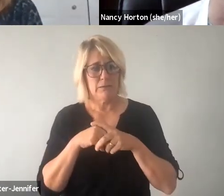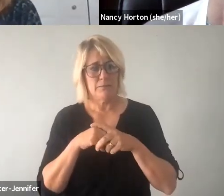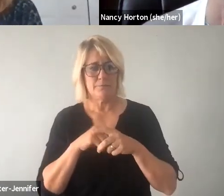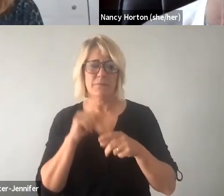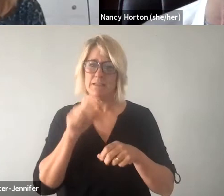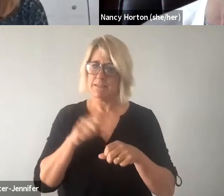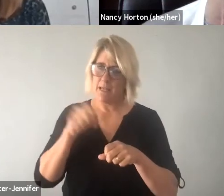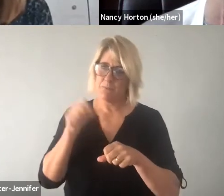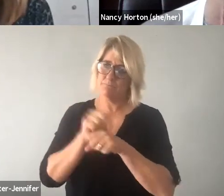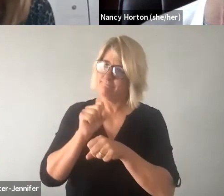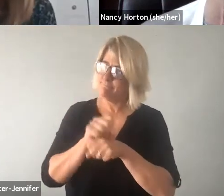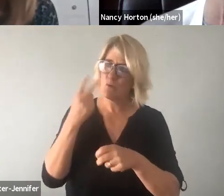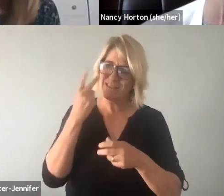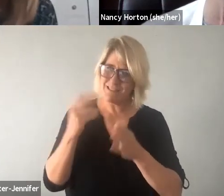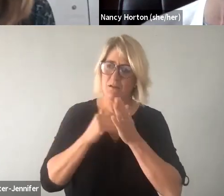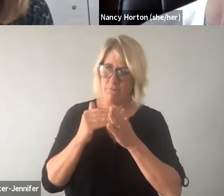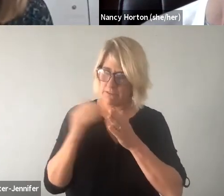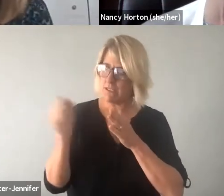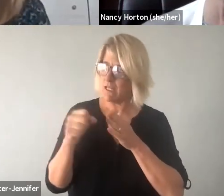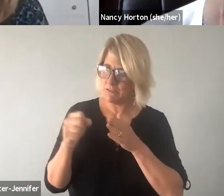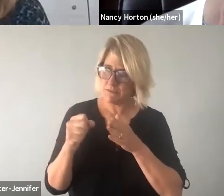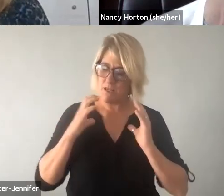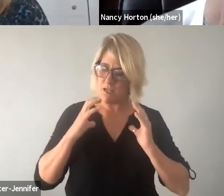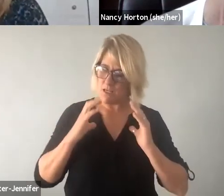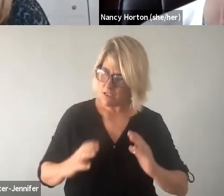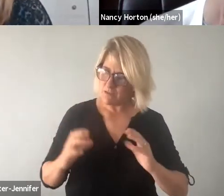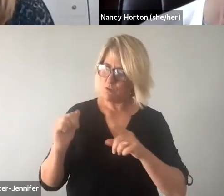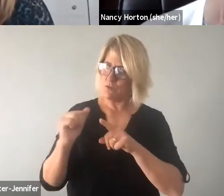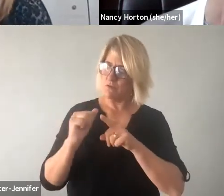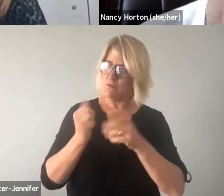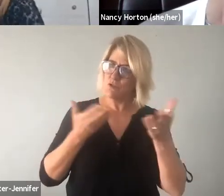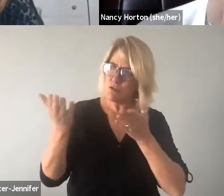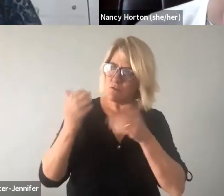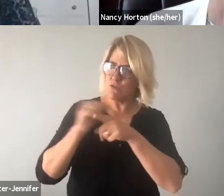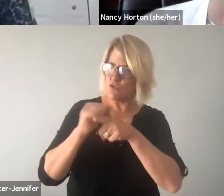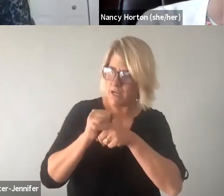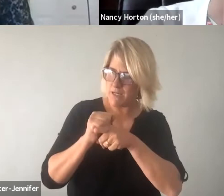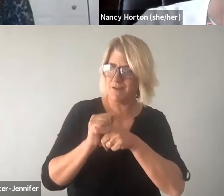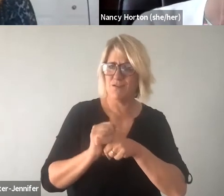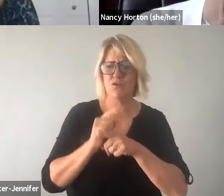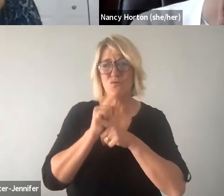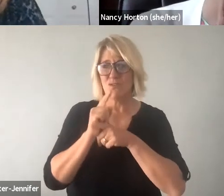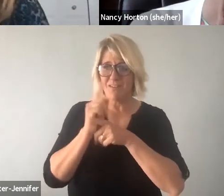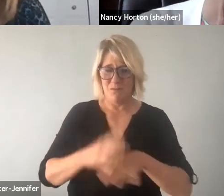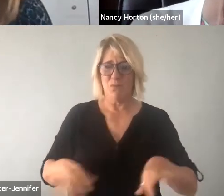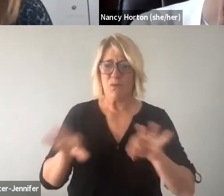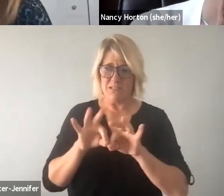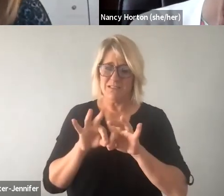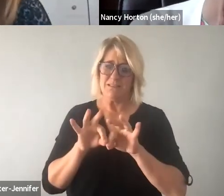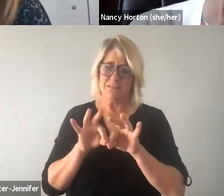are going to be interacting directly with the public. » Anne: Absolutely. I think we